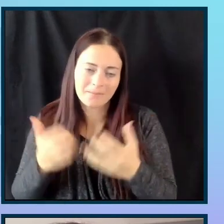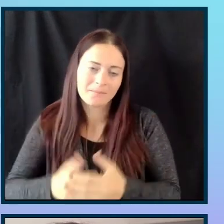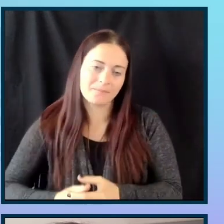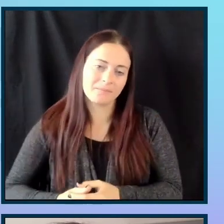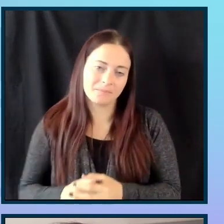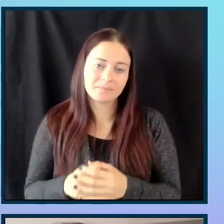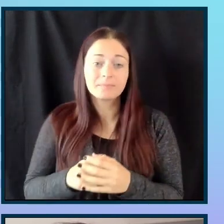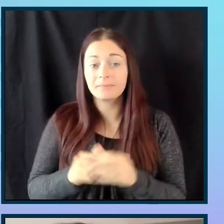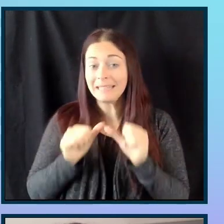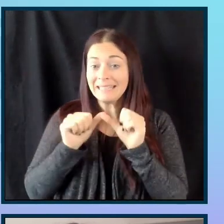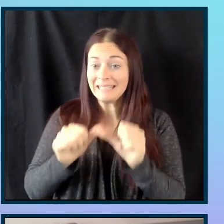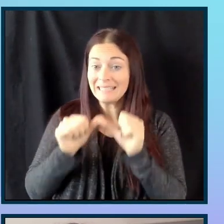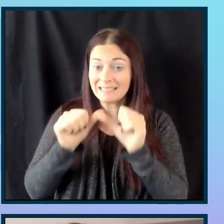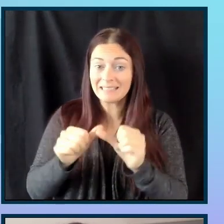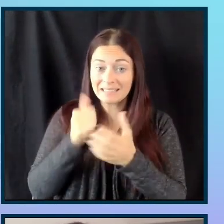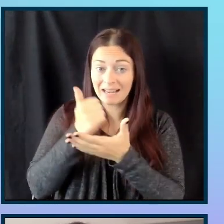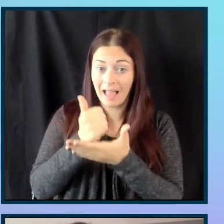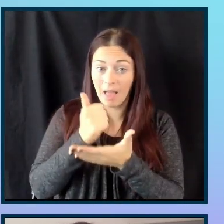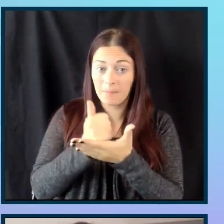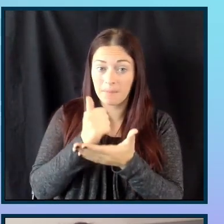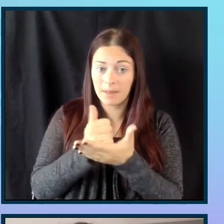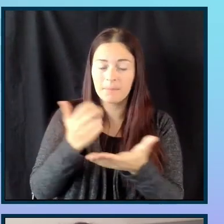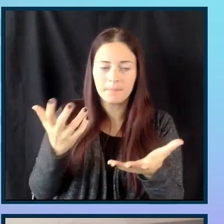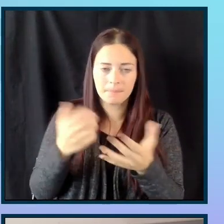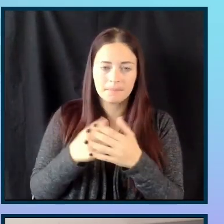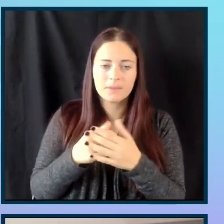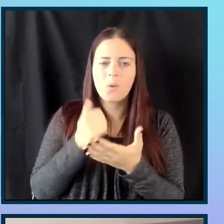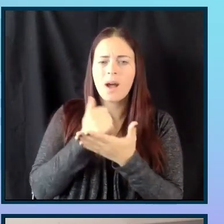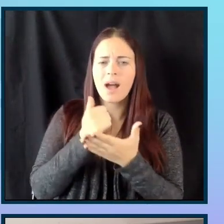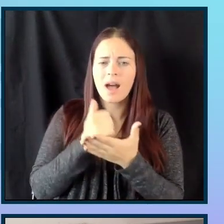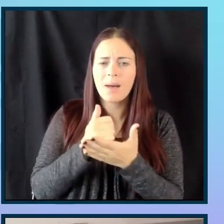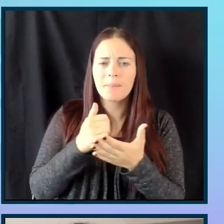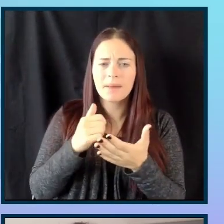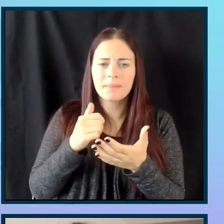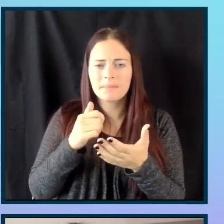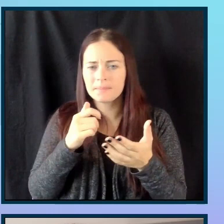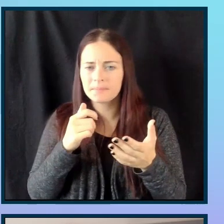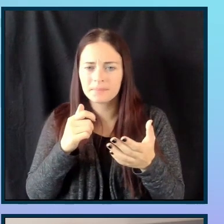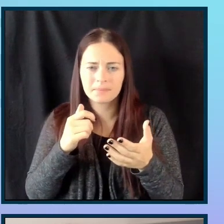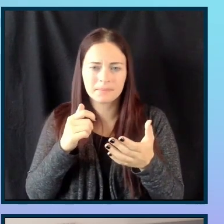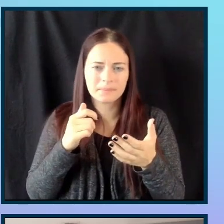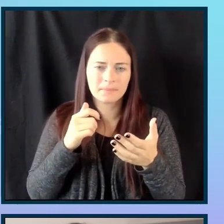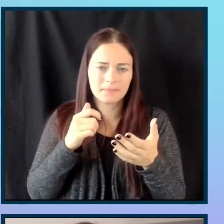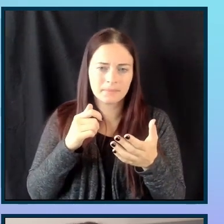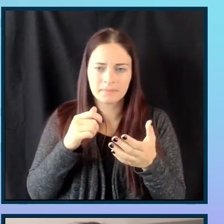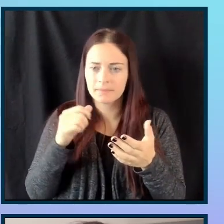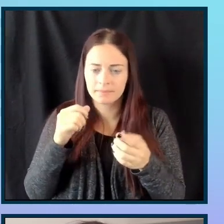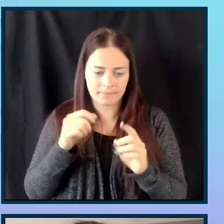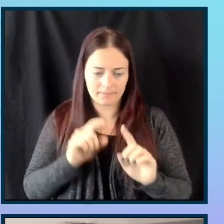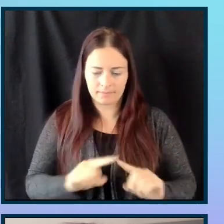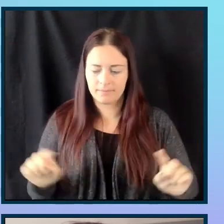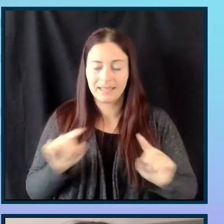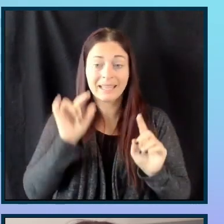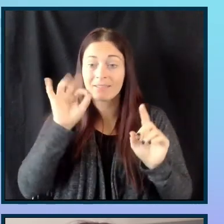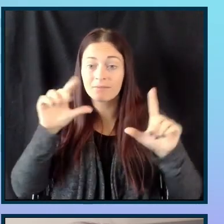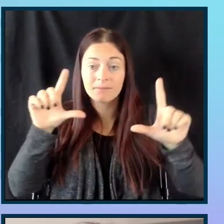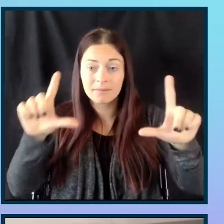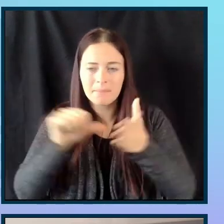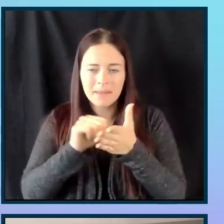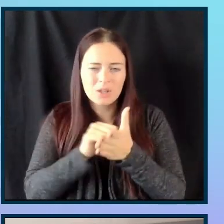means that help mechanisms that are available on one page must be available under same location in other pages.